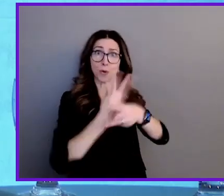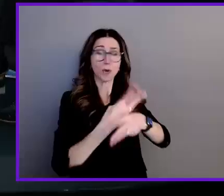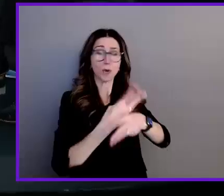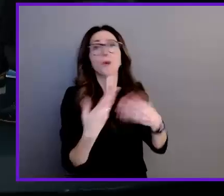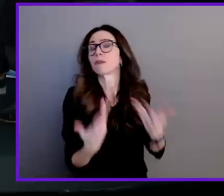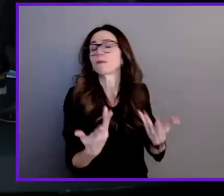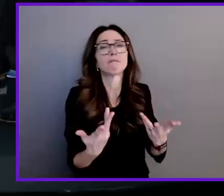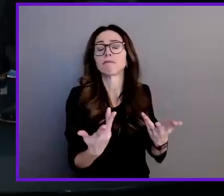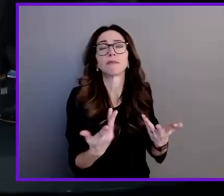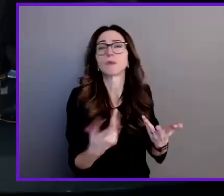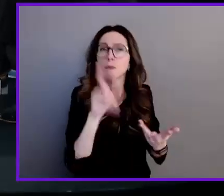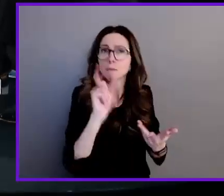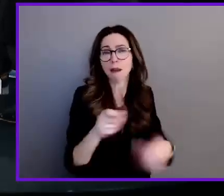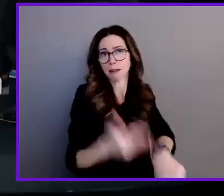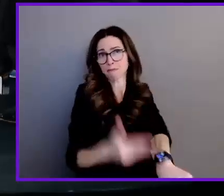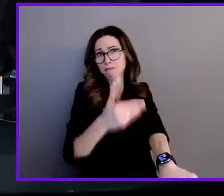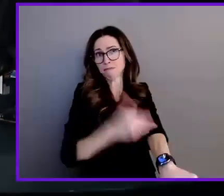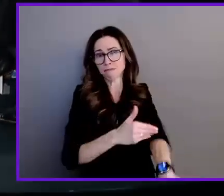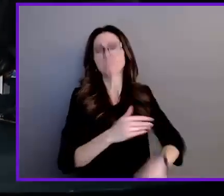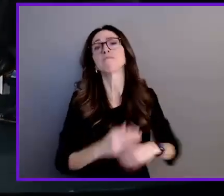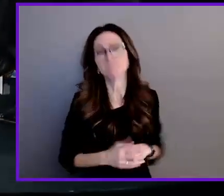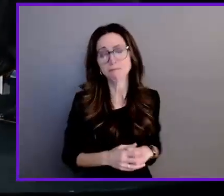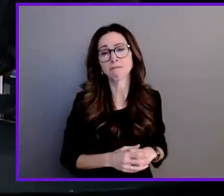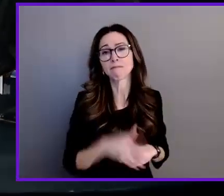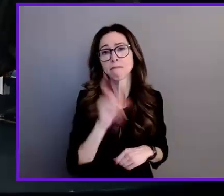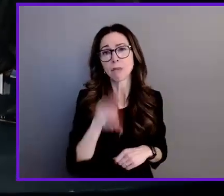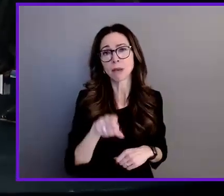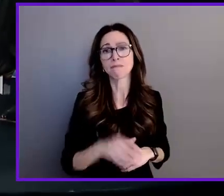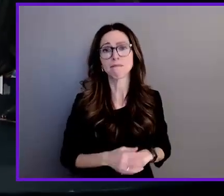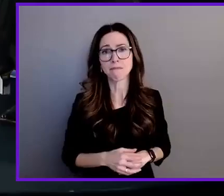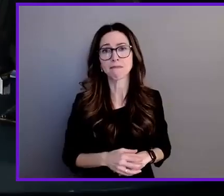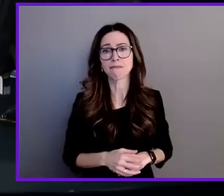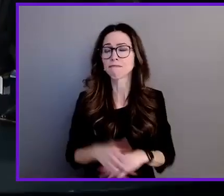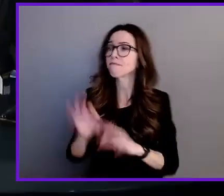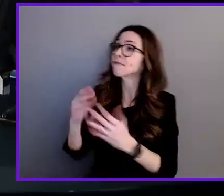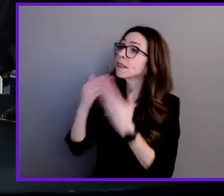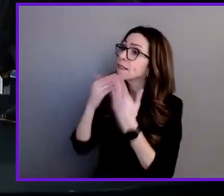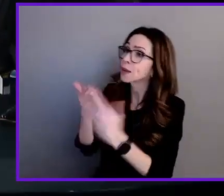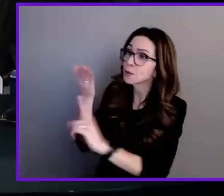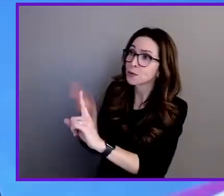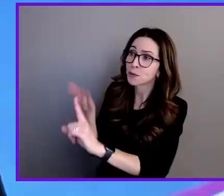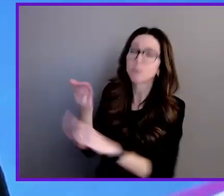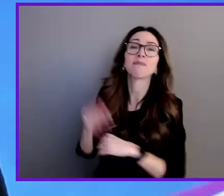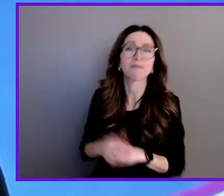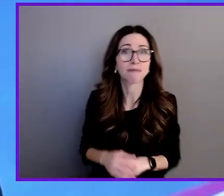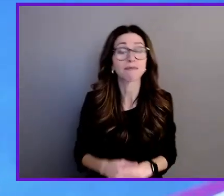Thank you, Simon. So, I’ll take one more question that we received in advance and then we’ll come to the room.